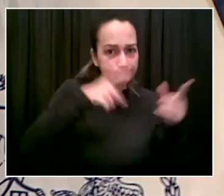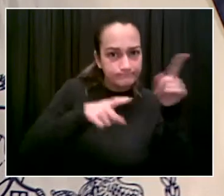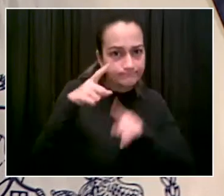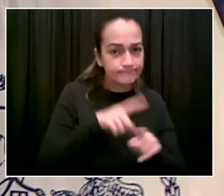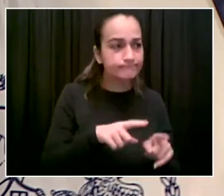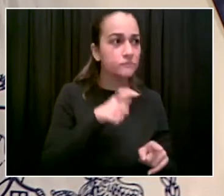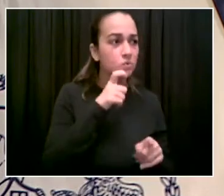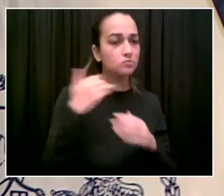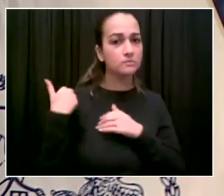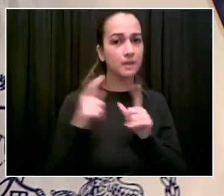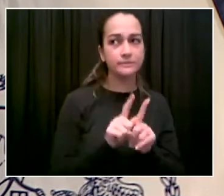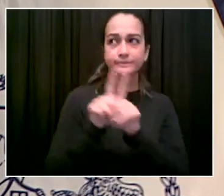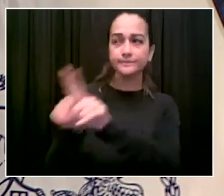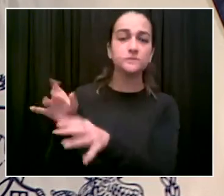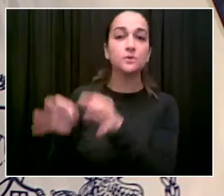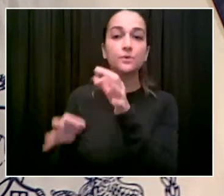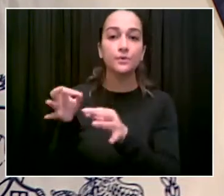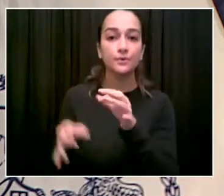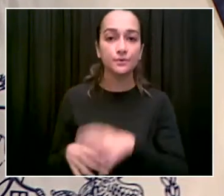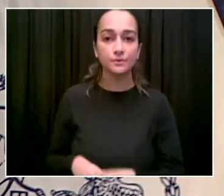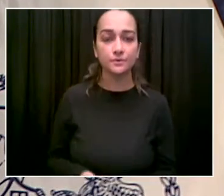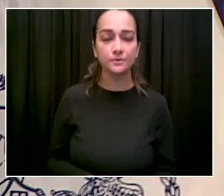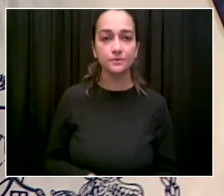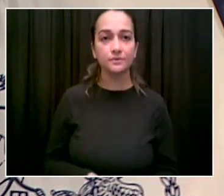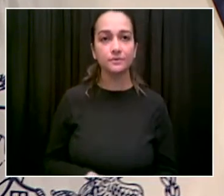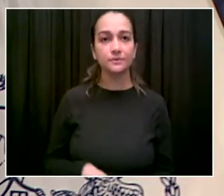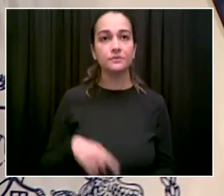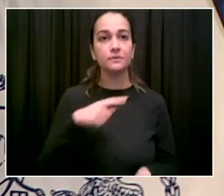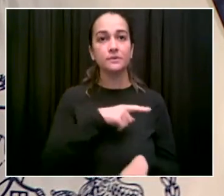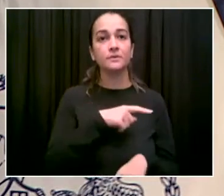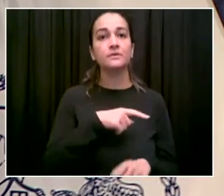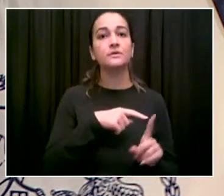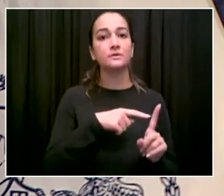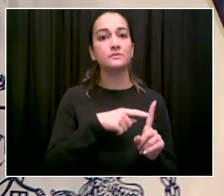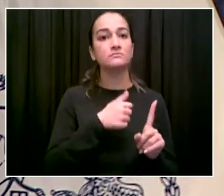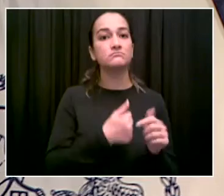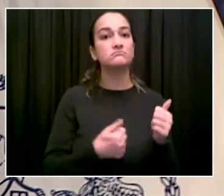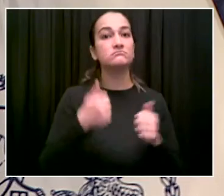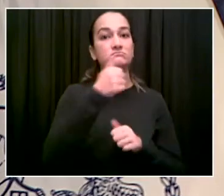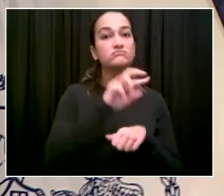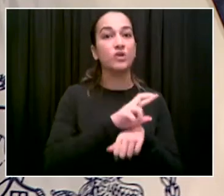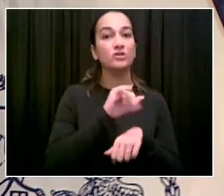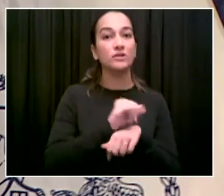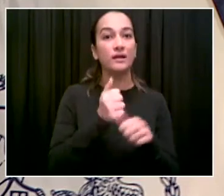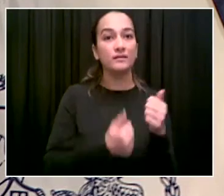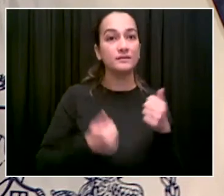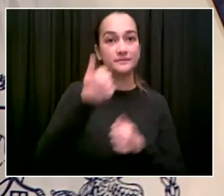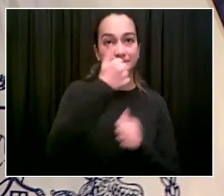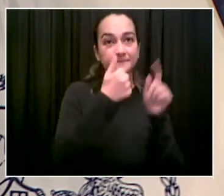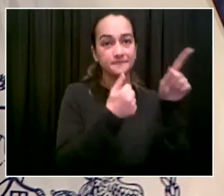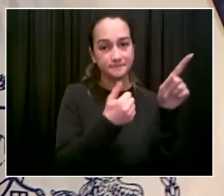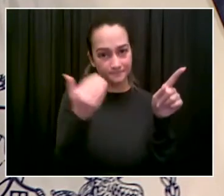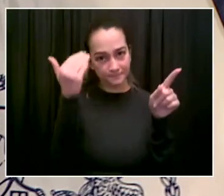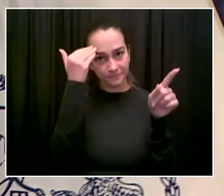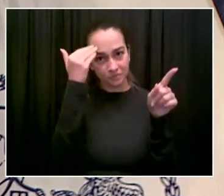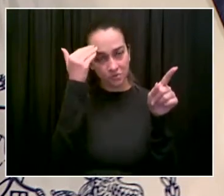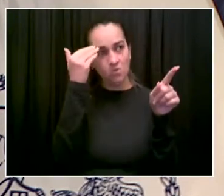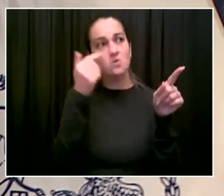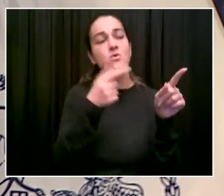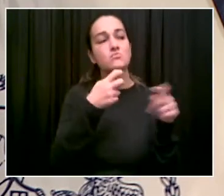THERE IS A LOT OF WORK HAPPENING NOW. THE COMMISSIONER WHO HAS BEEN AN INNOVATOR AND REORFMEISR